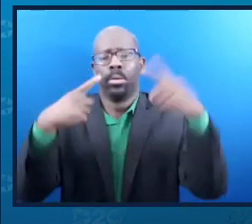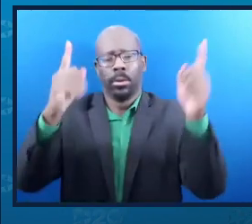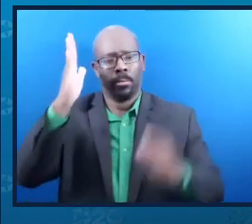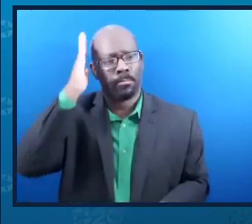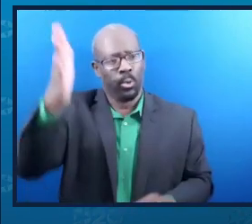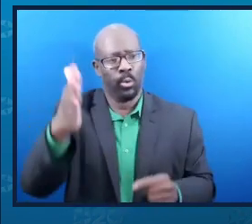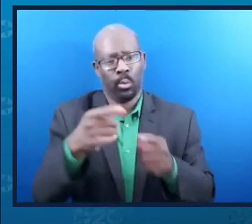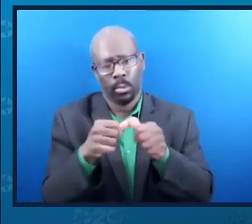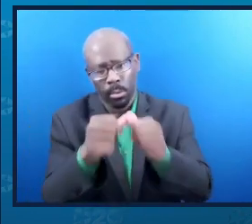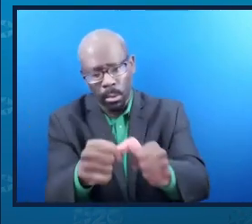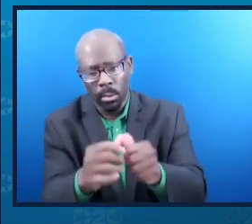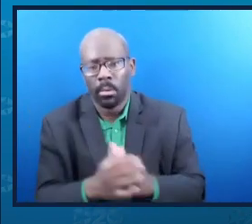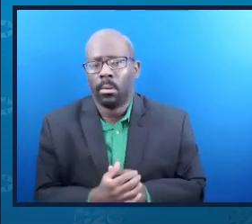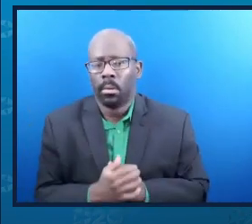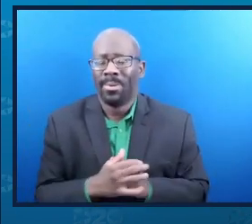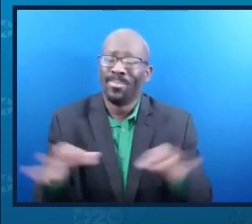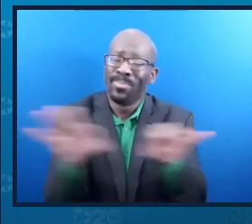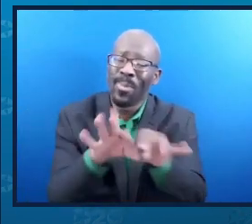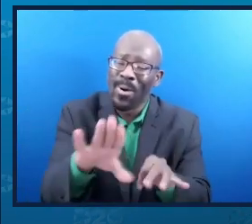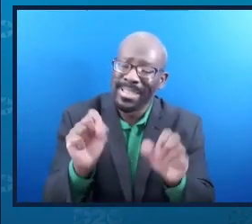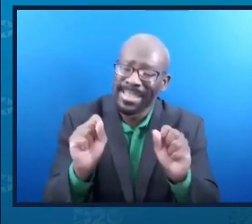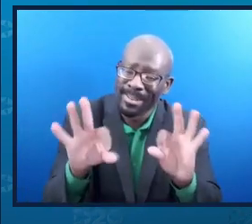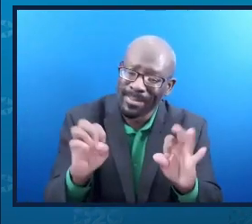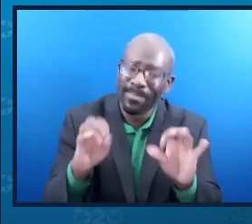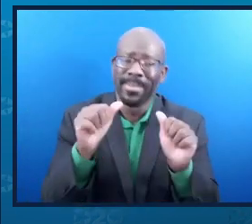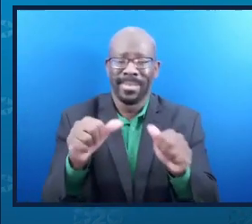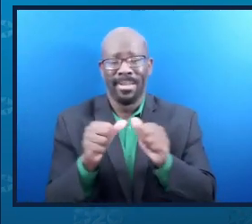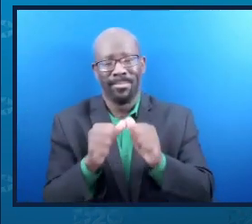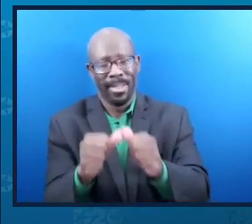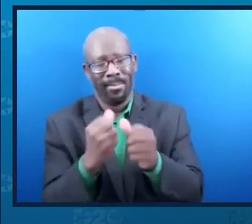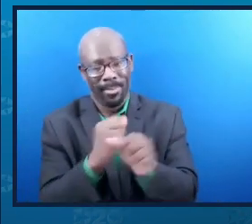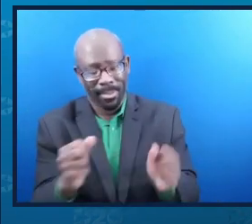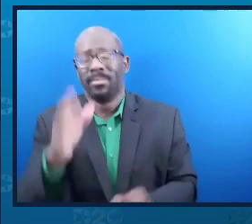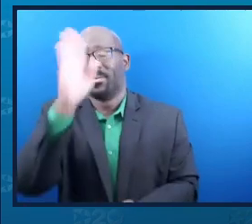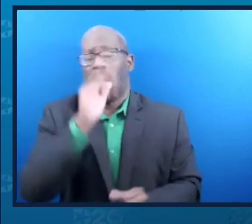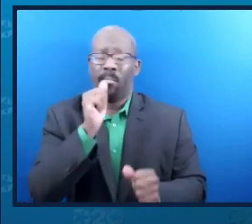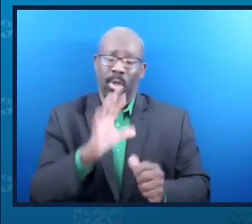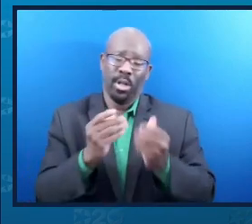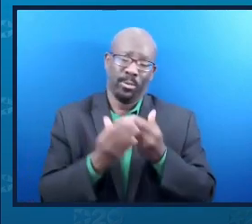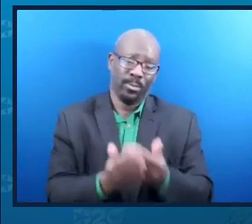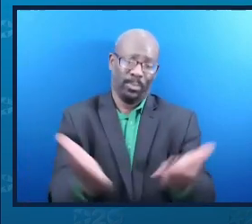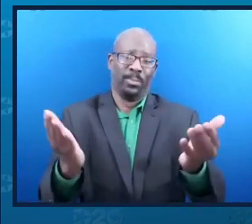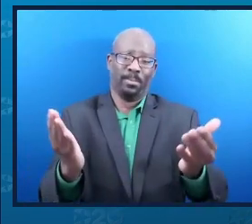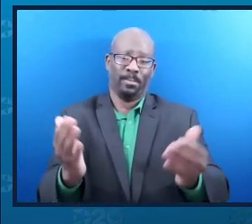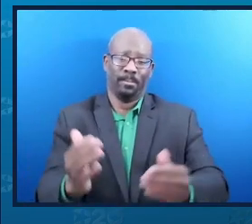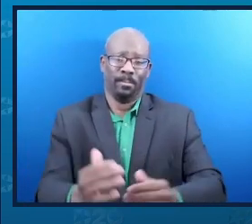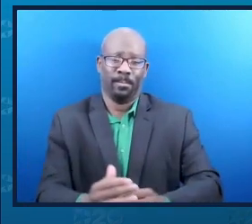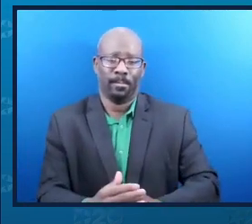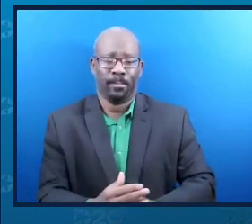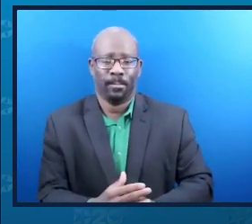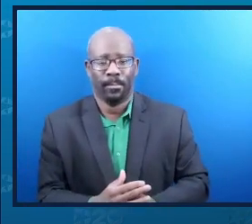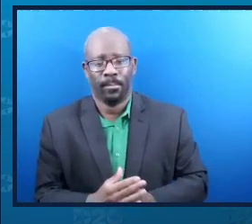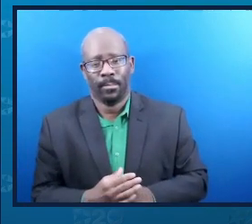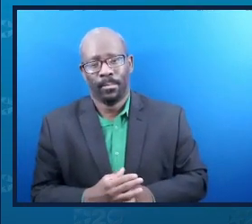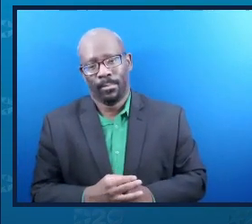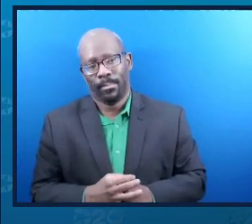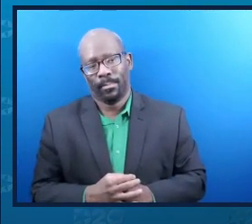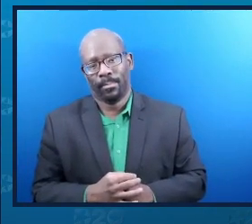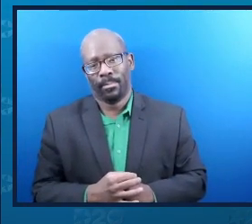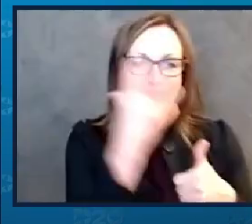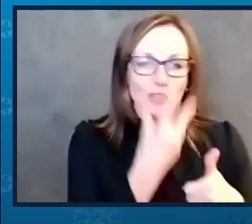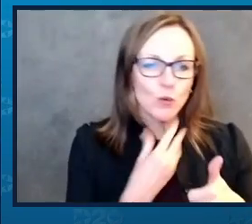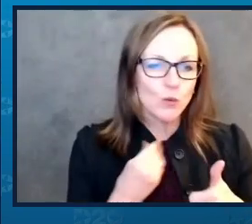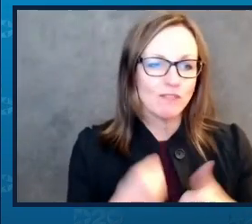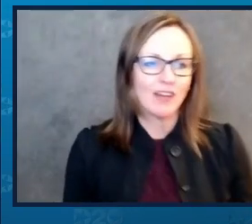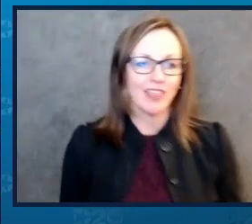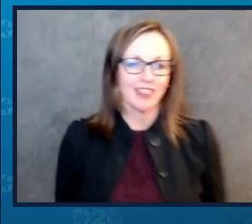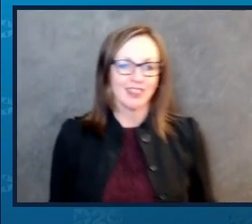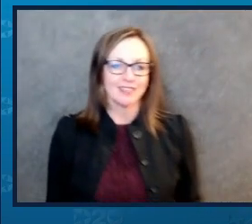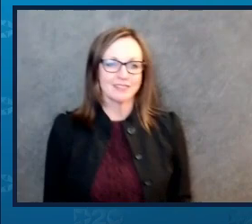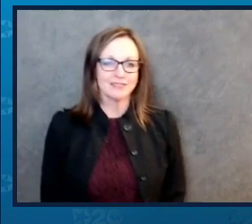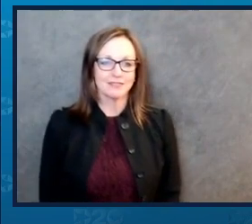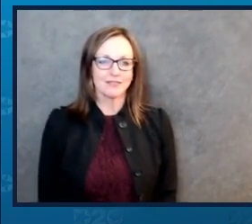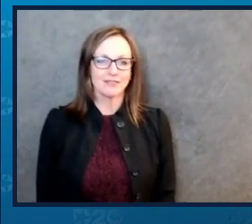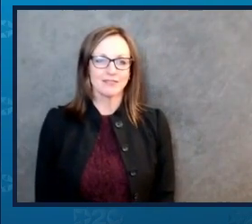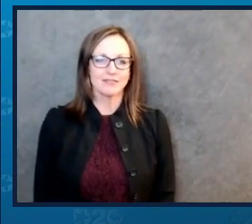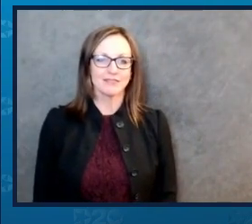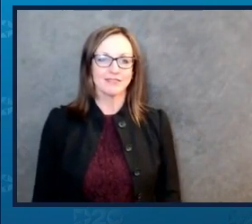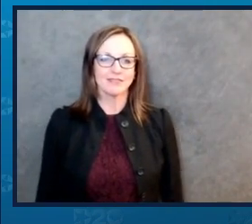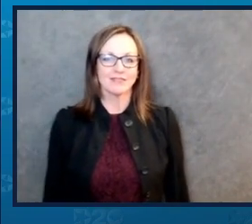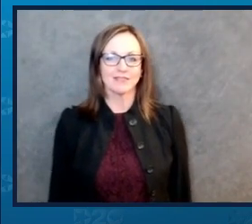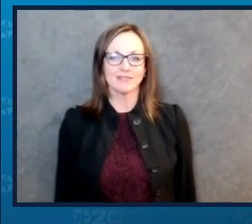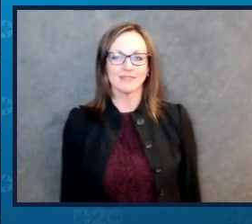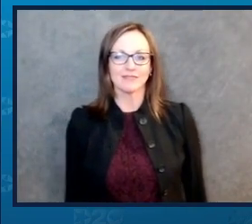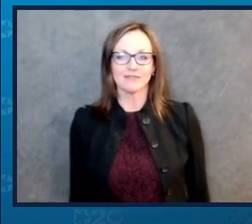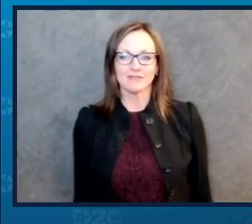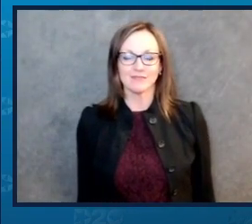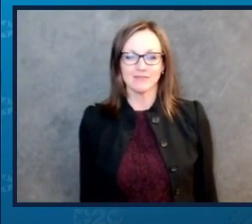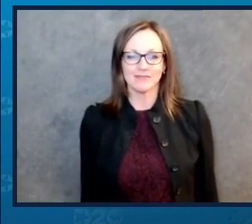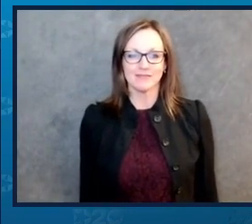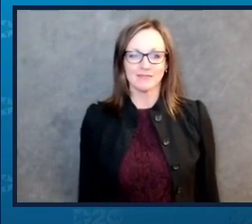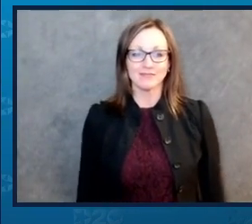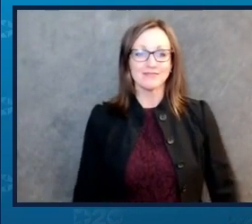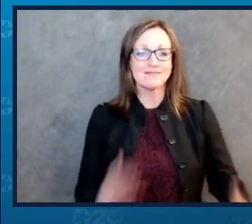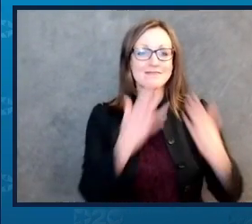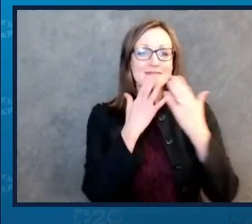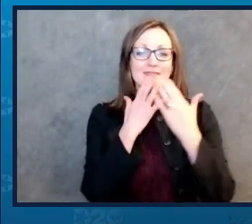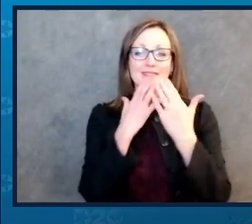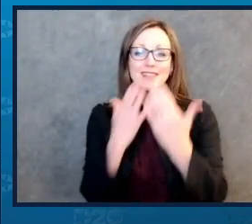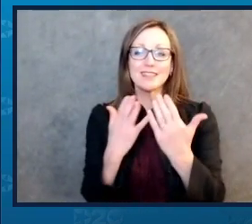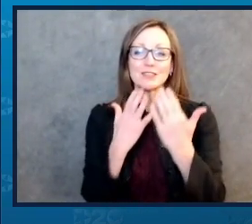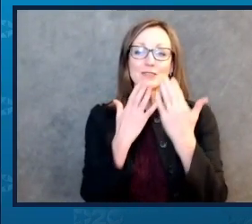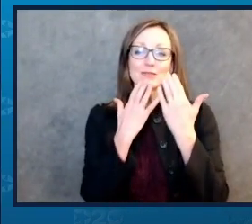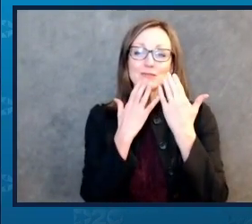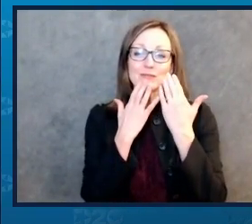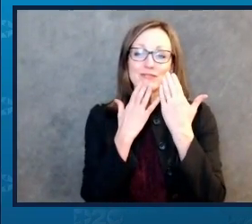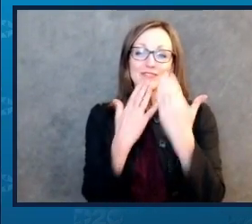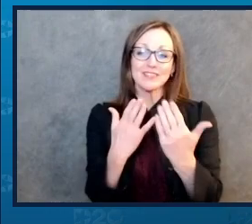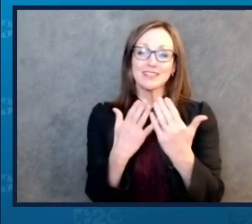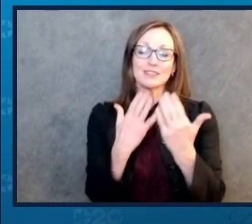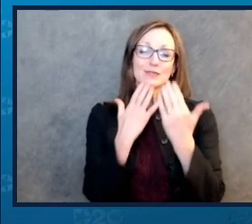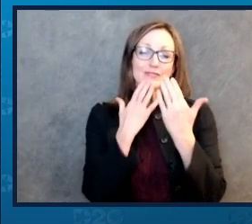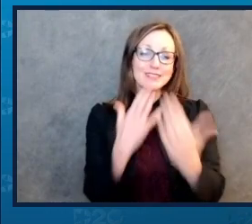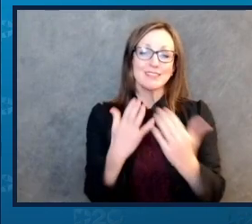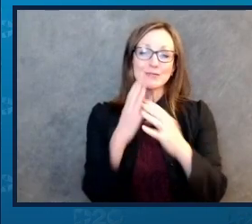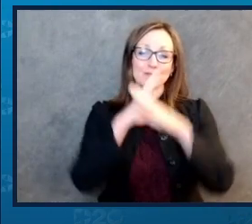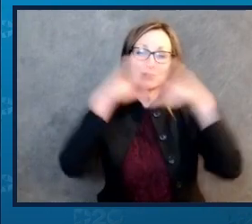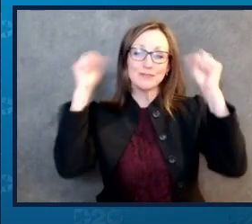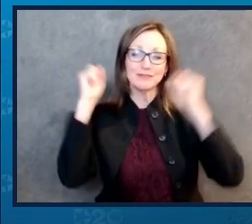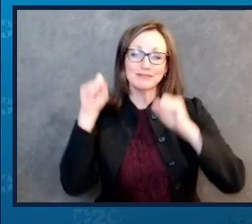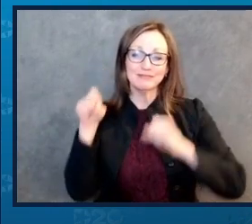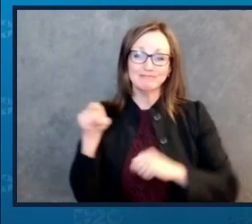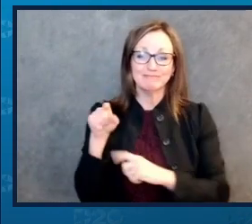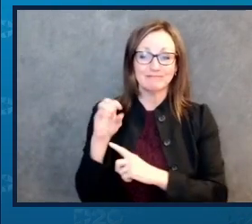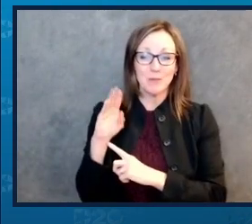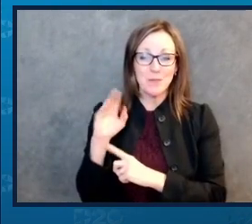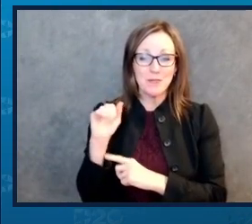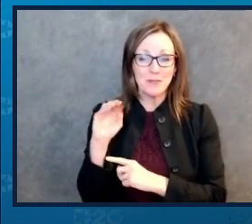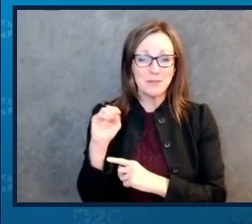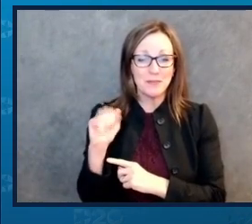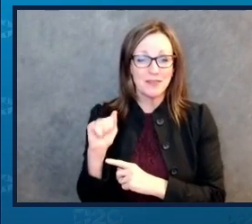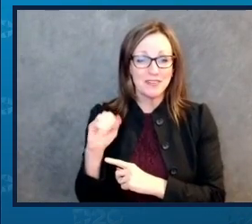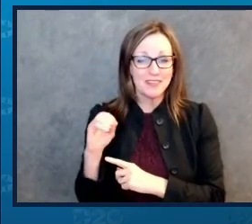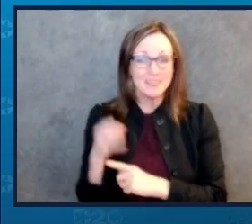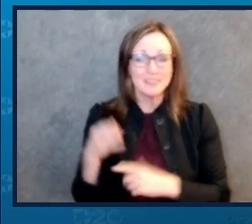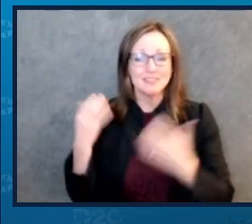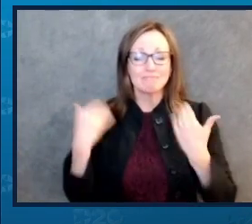STAY SAFE.